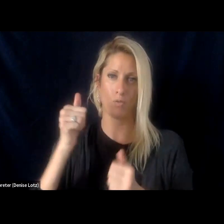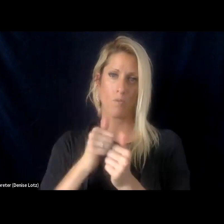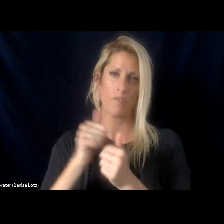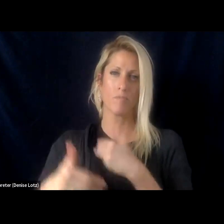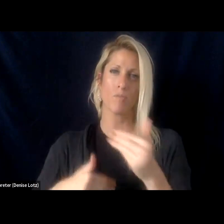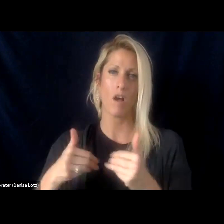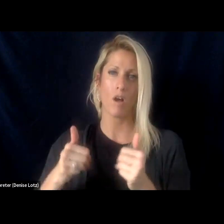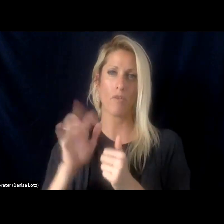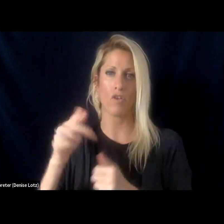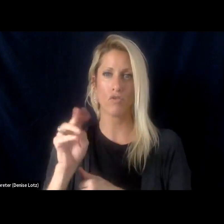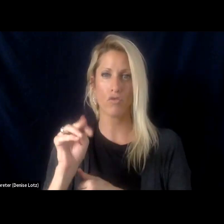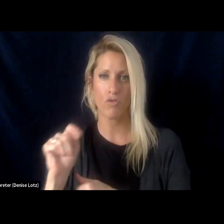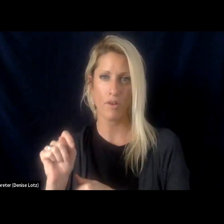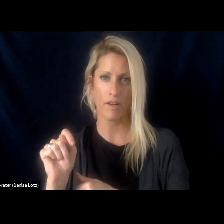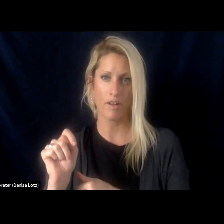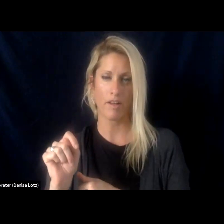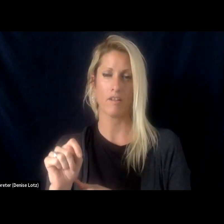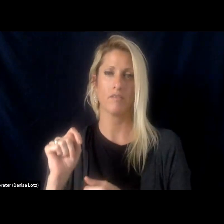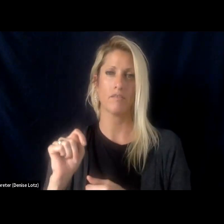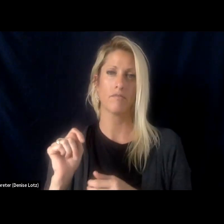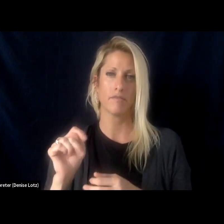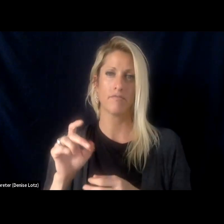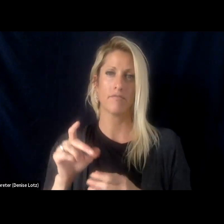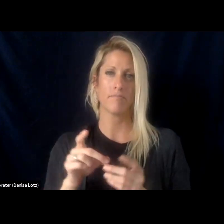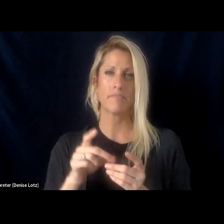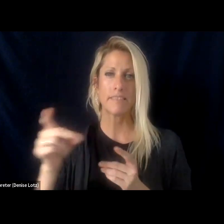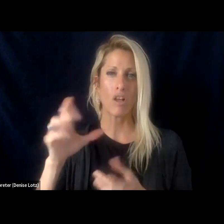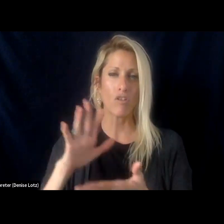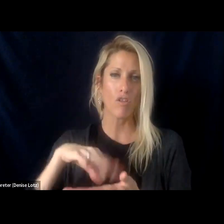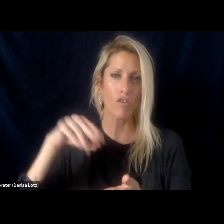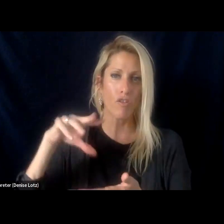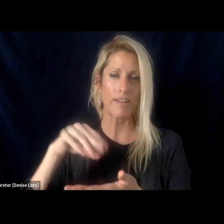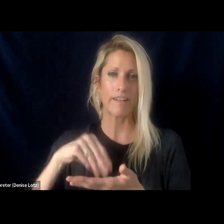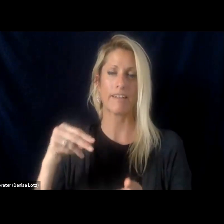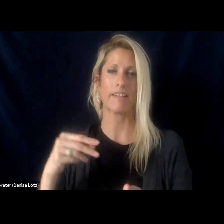where there was a distance learning and to like medicine program where they were able